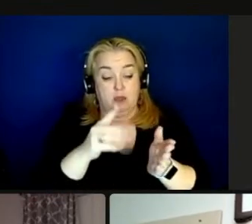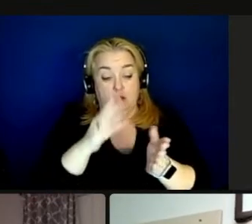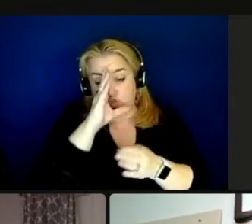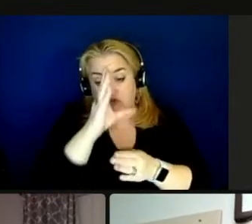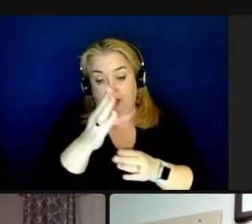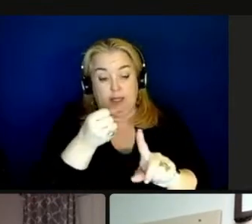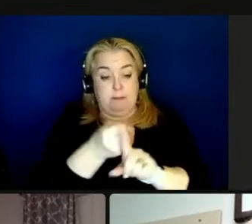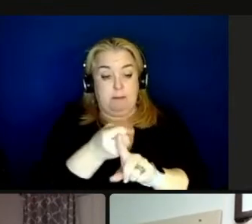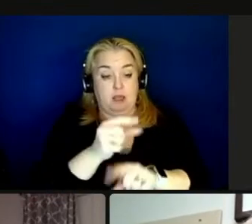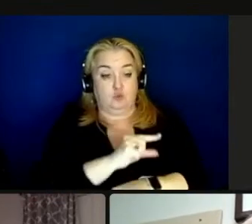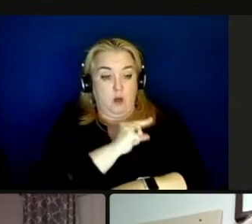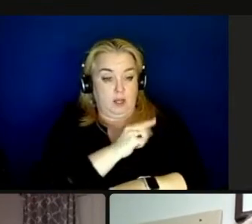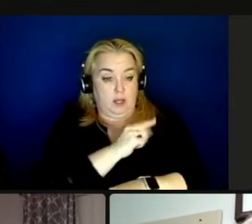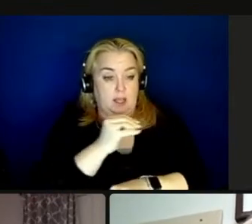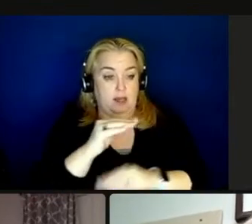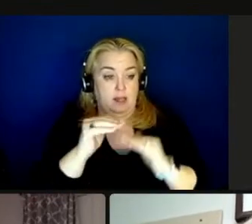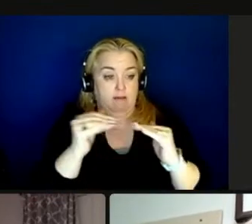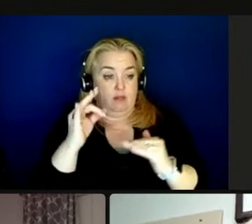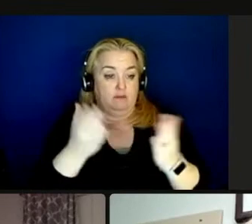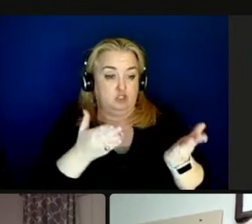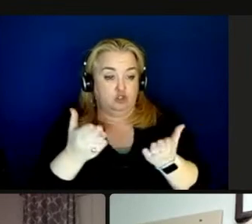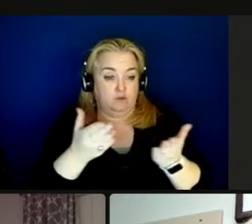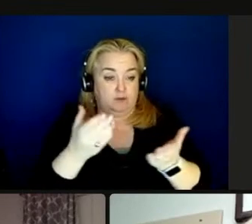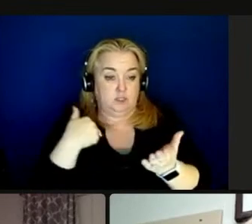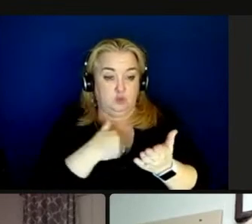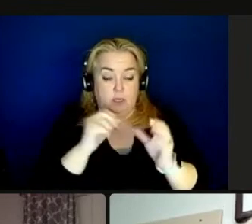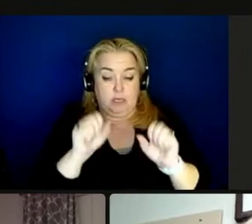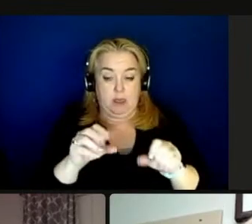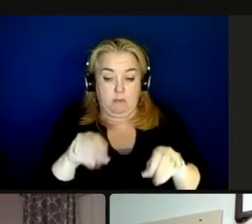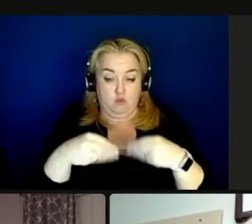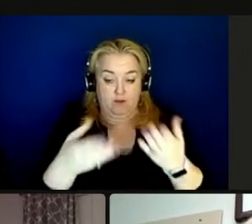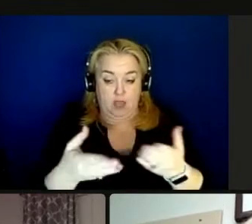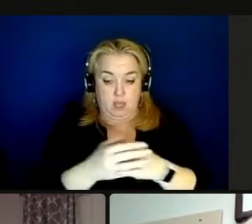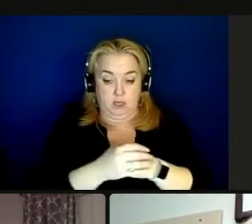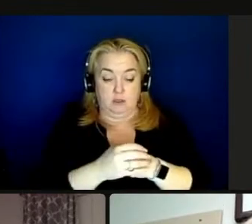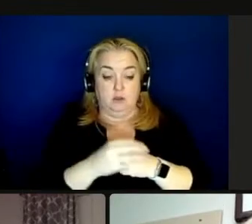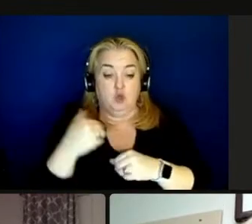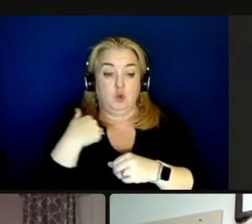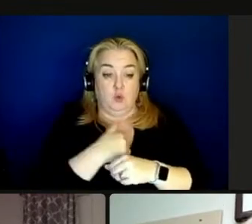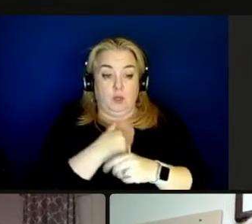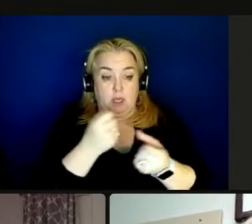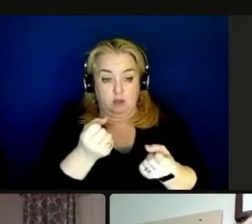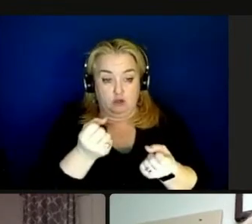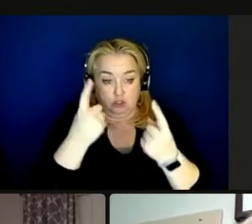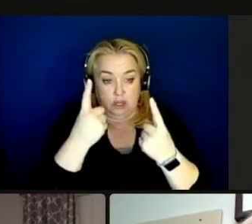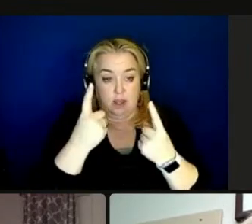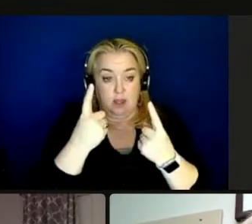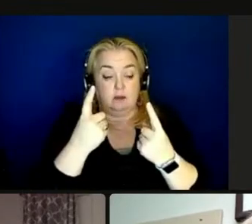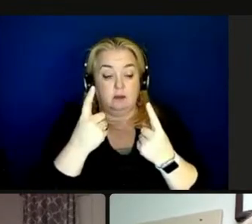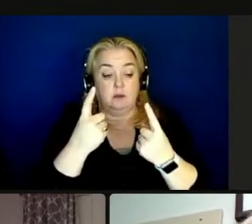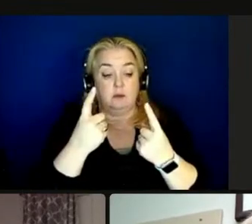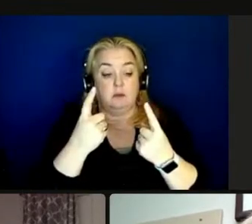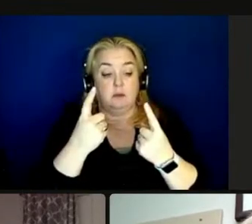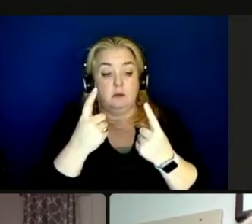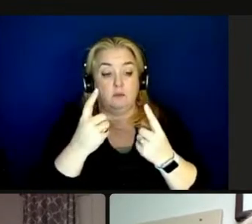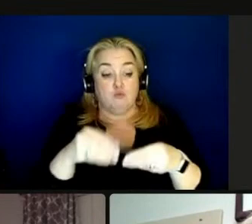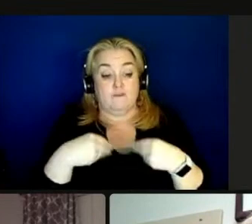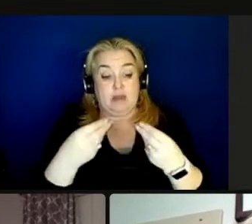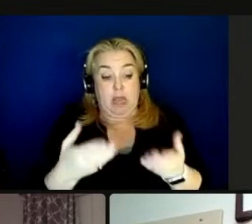EMPLOY MANY OF THEM WE HAVE AND HOW MUCH WE PAY THEM DIRECTLY